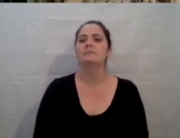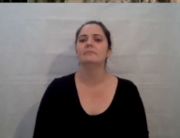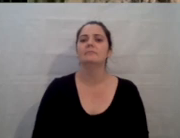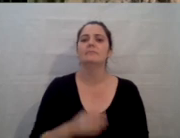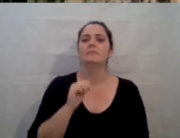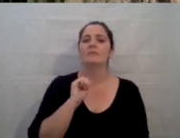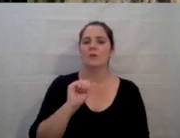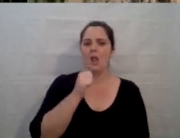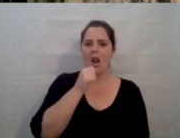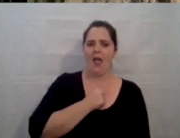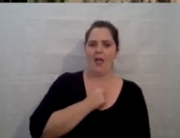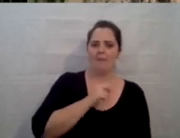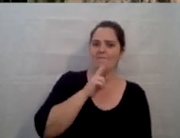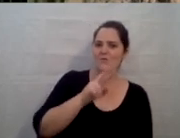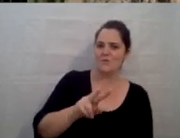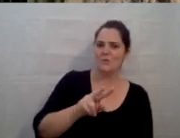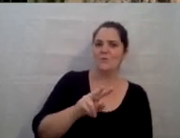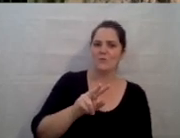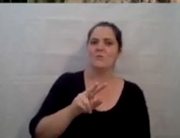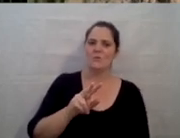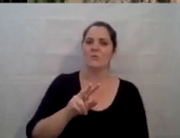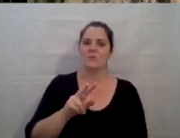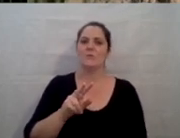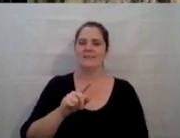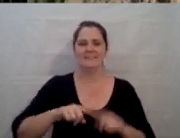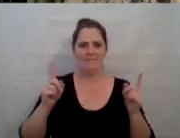Now your view from the camera will be slightly different from my view because I'm getting more of a profile view